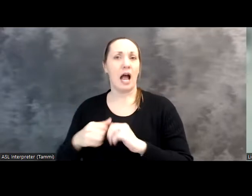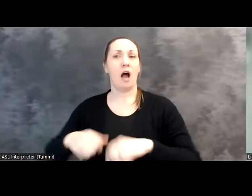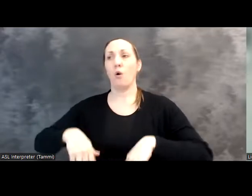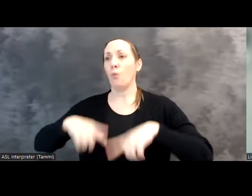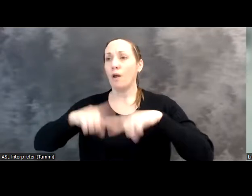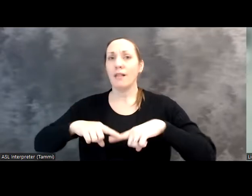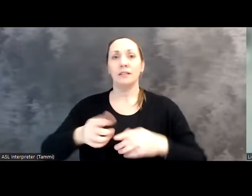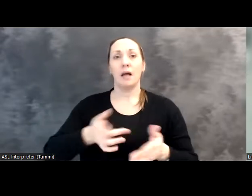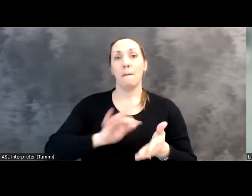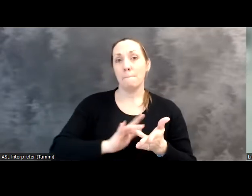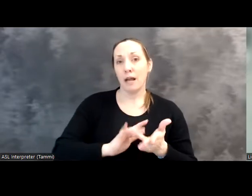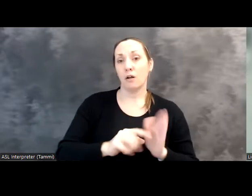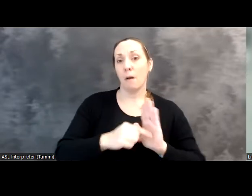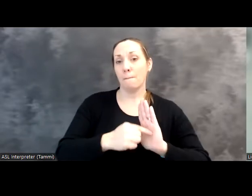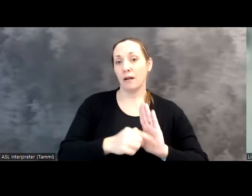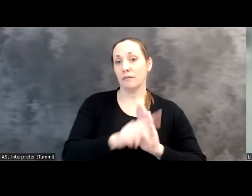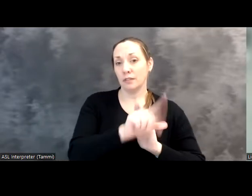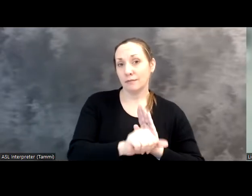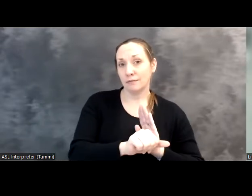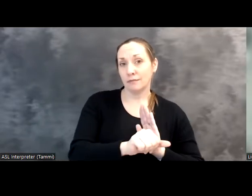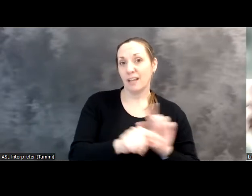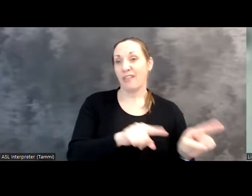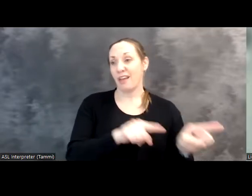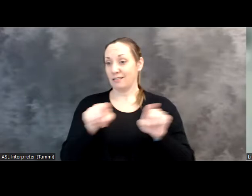starting with the trends of technologies on the first